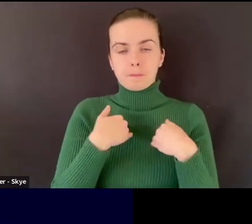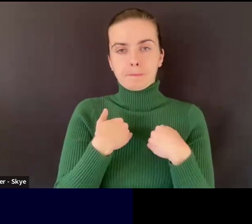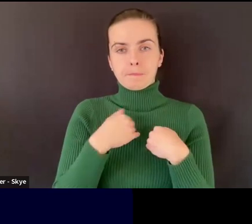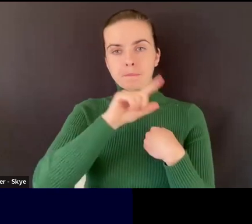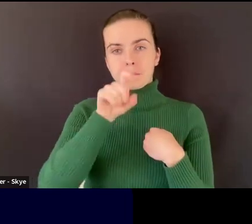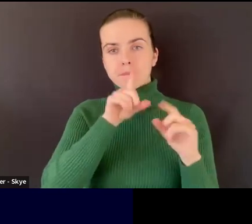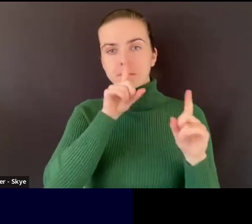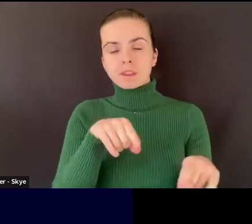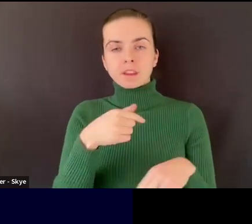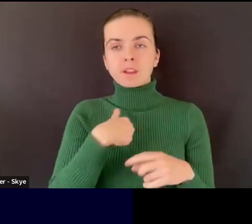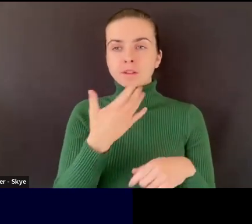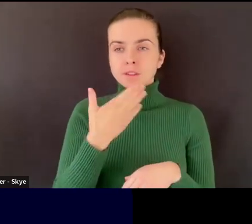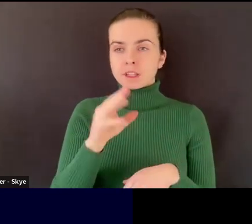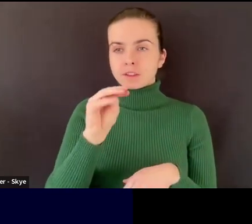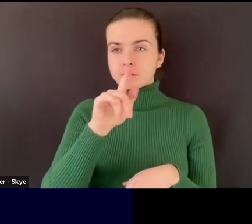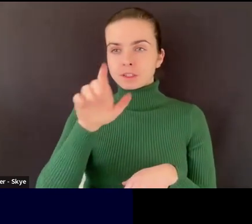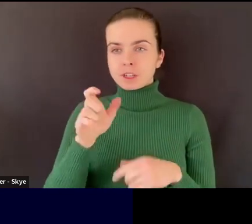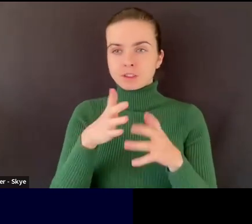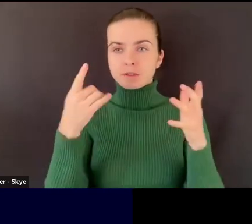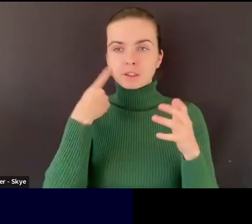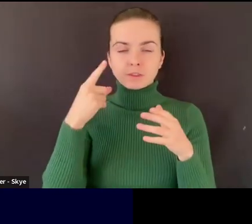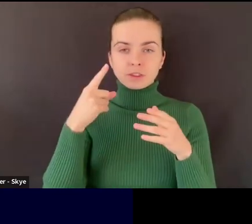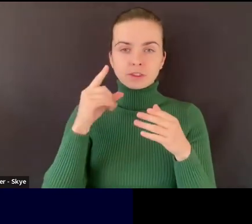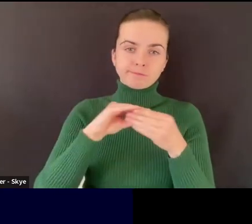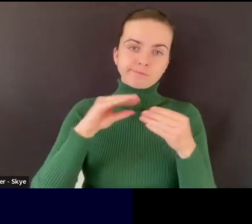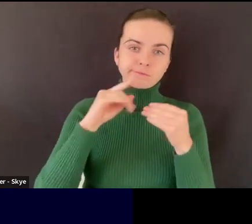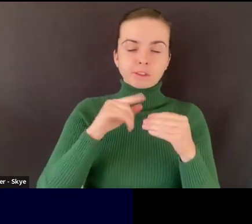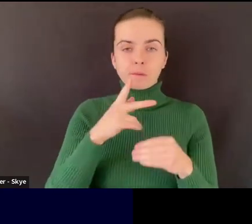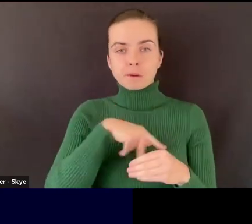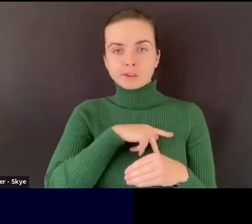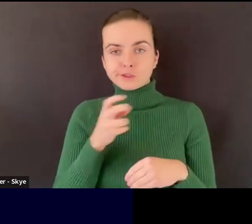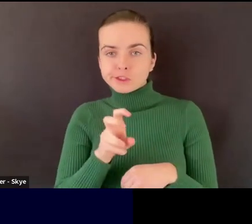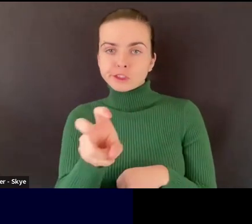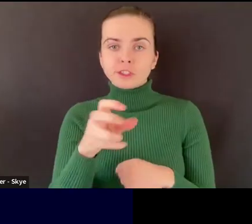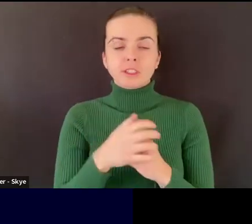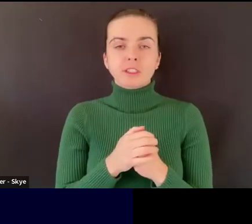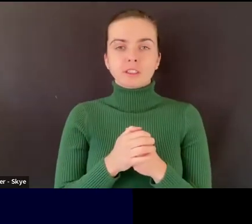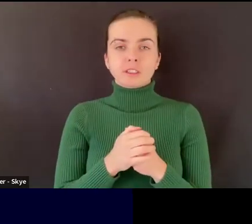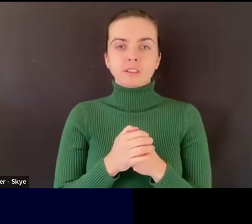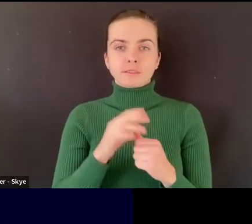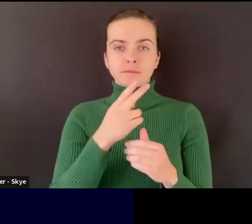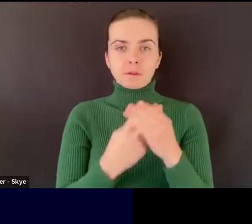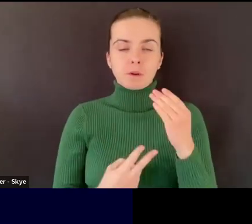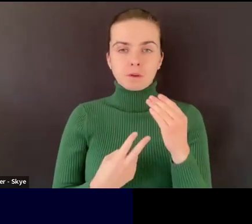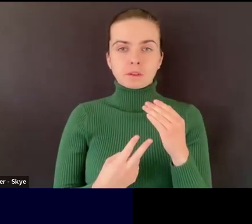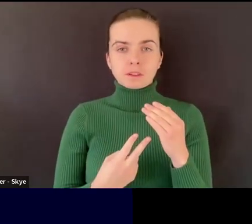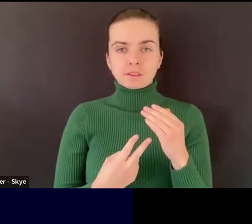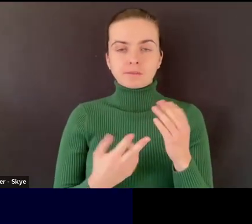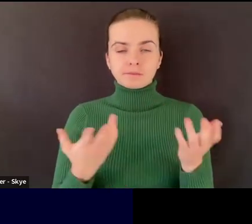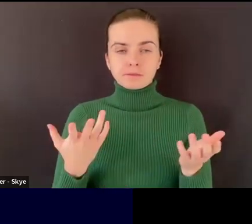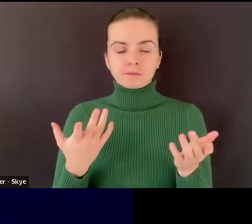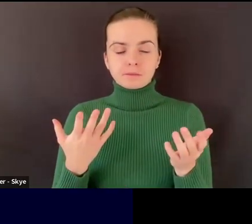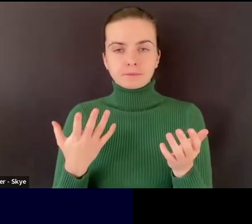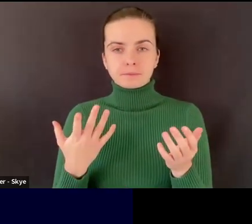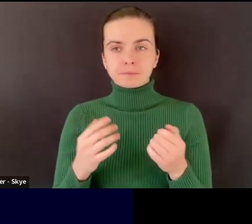I just want to thank you, Michelle, so much for sharing your personal journey as both a receiver